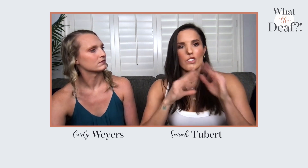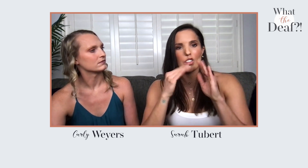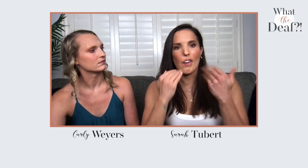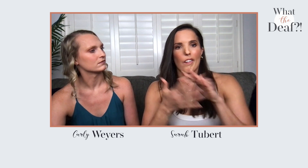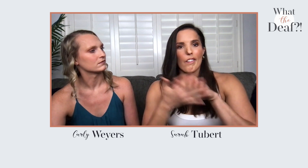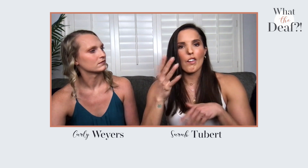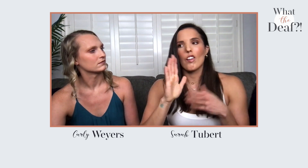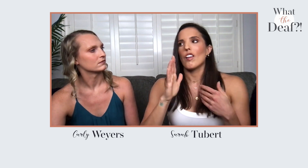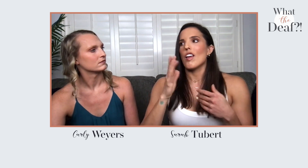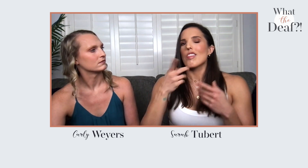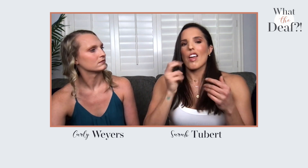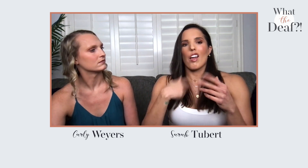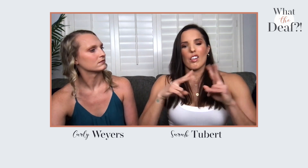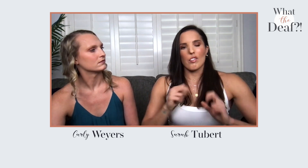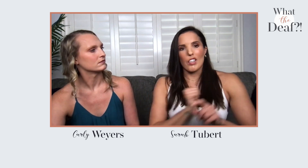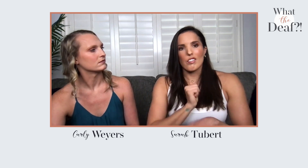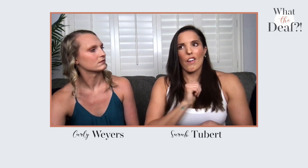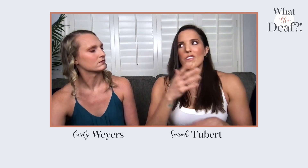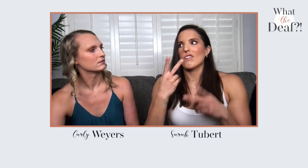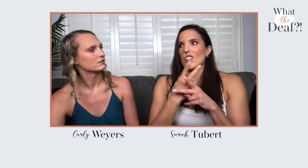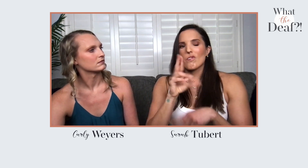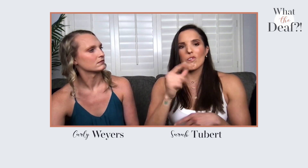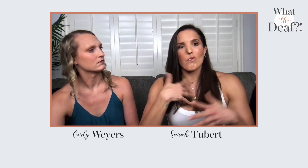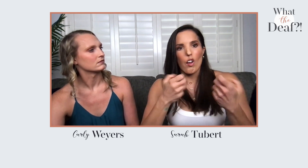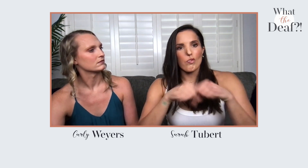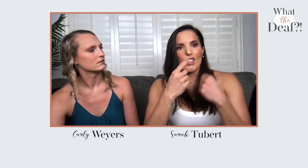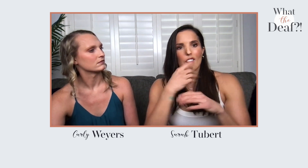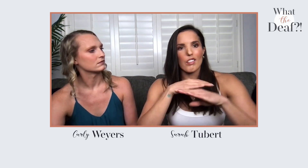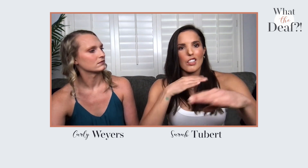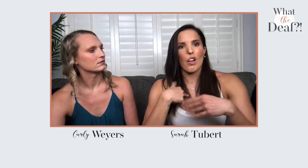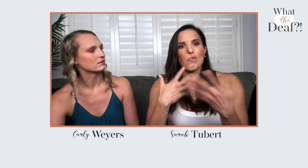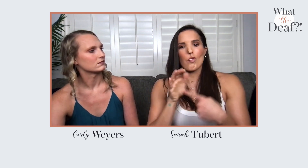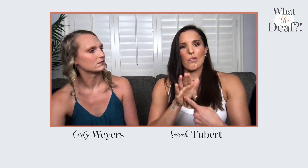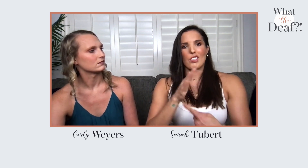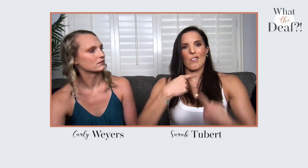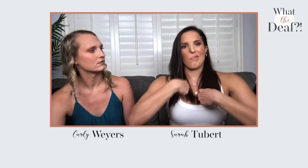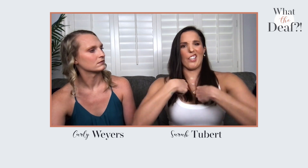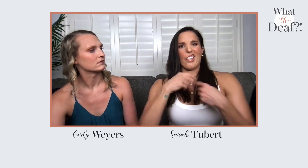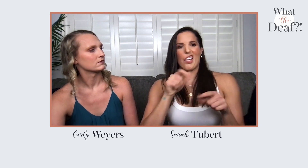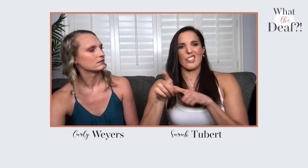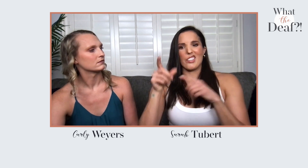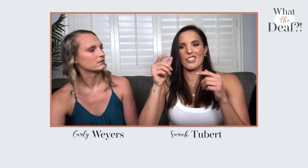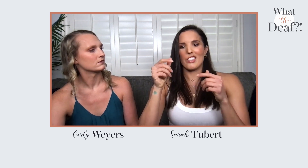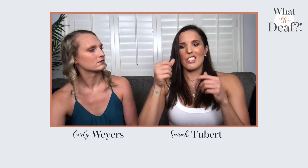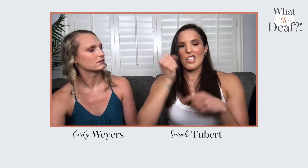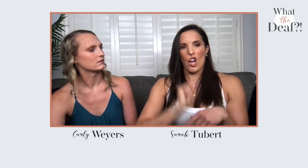and because I have a crooked smile, but then I looked within and I'm like, "No, I want to break the glass ceiling. I want to represent myself as Sarah."